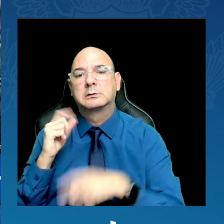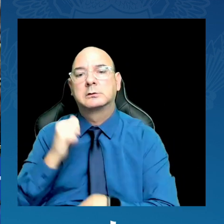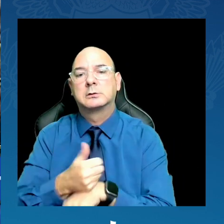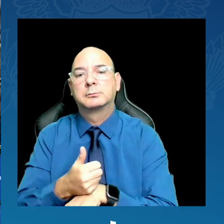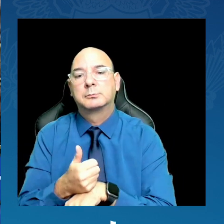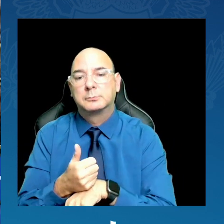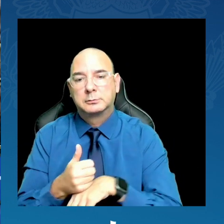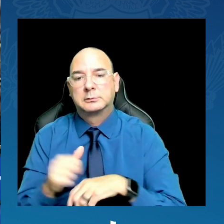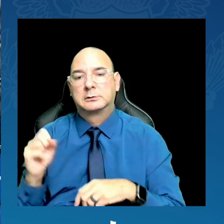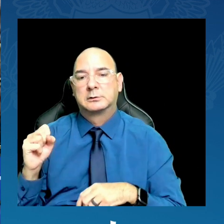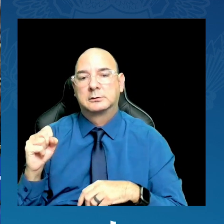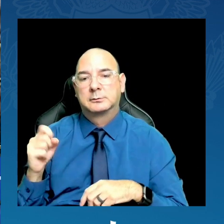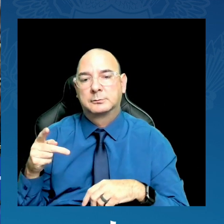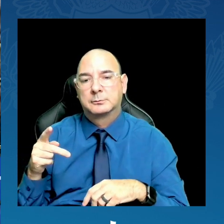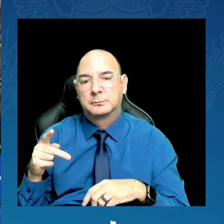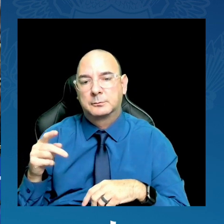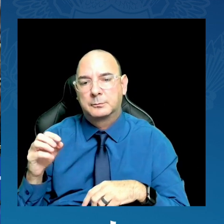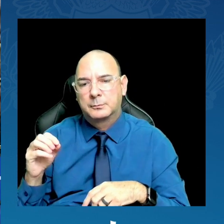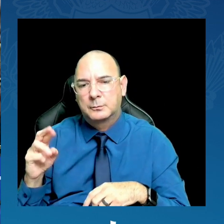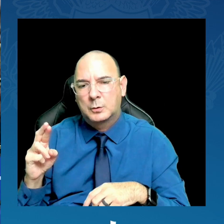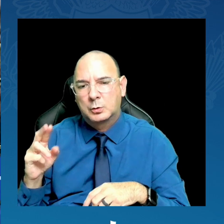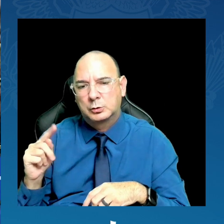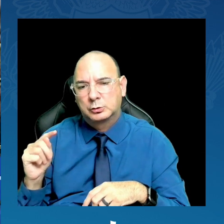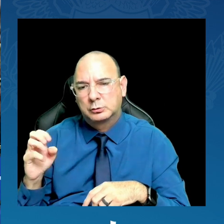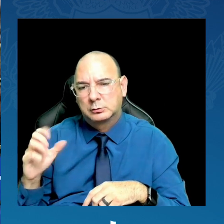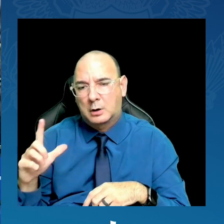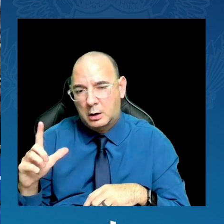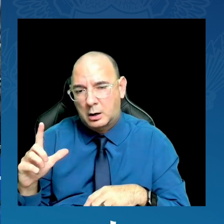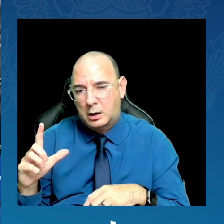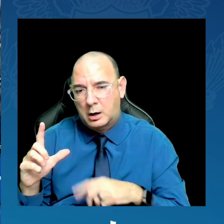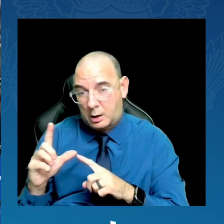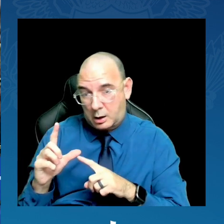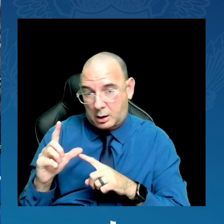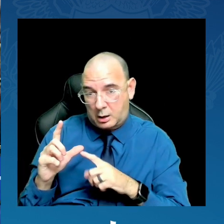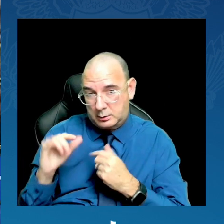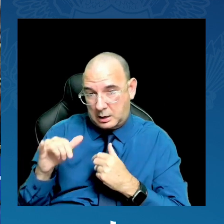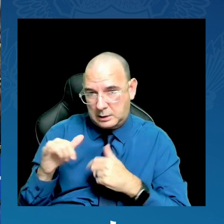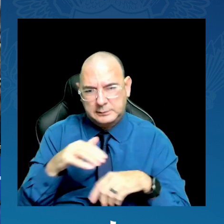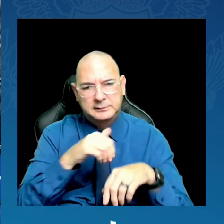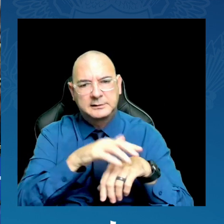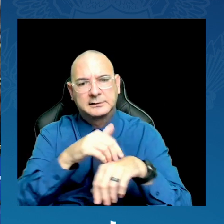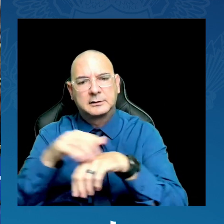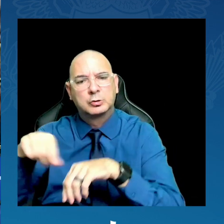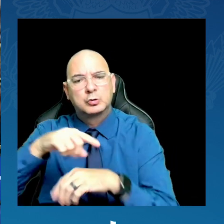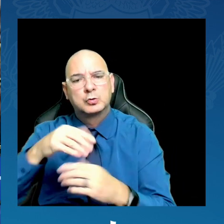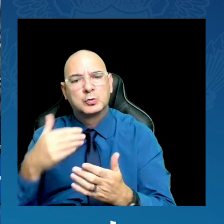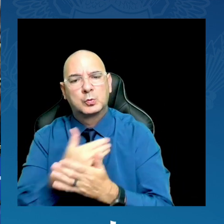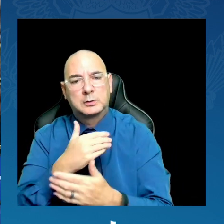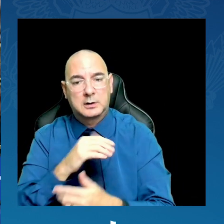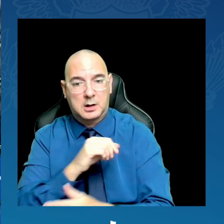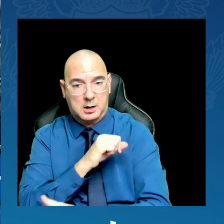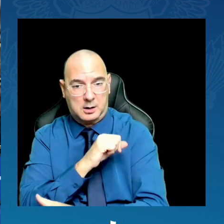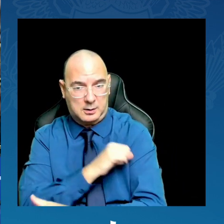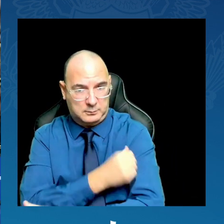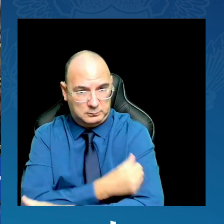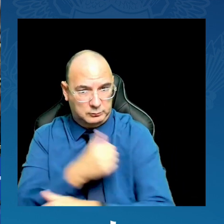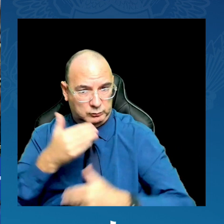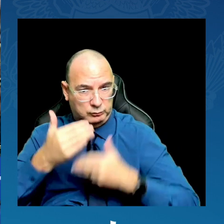entrepreneurs to the applicable space authorization processes and the right agencies. A space portal could offer an easy an entry point